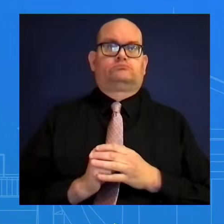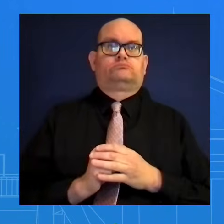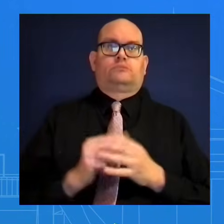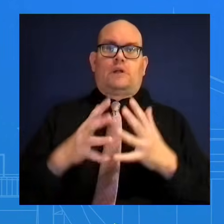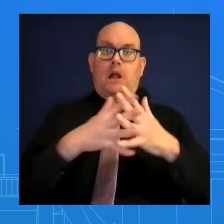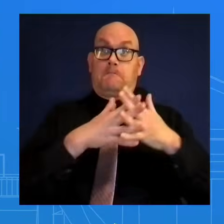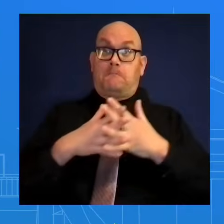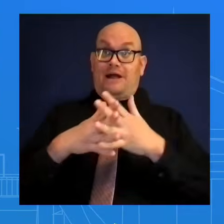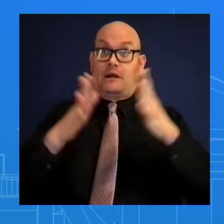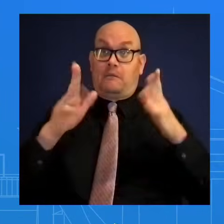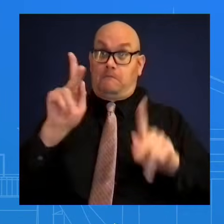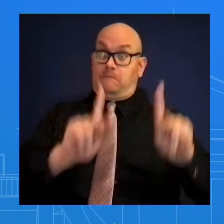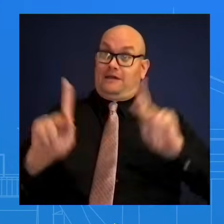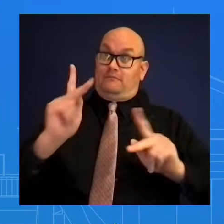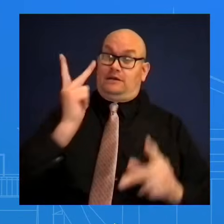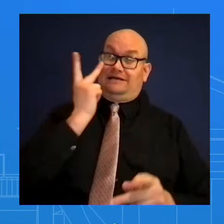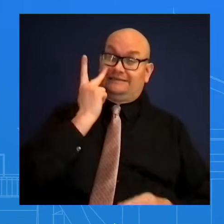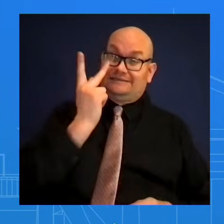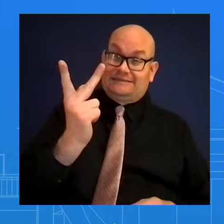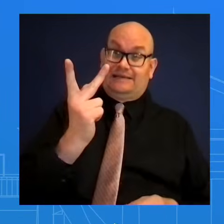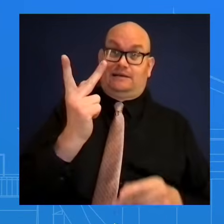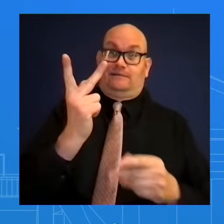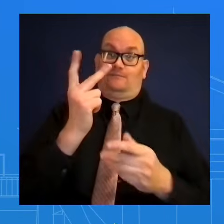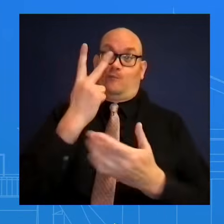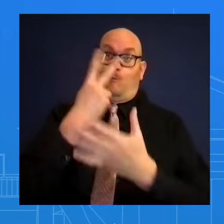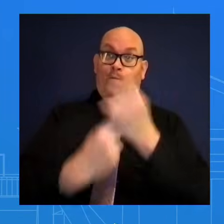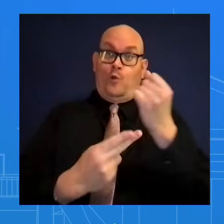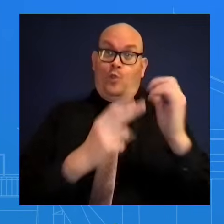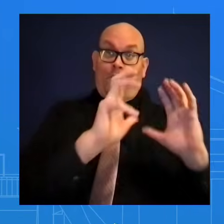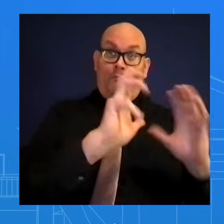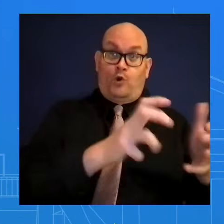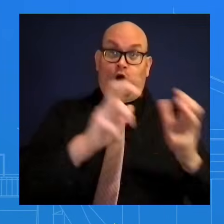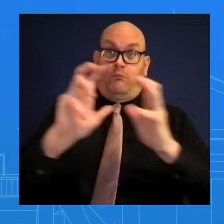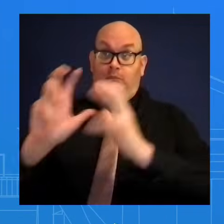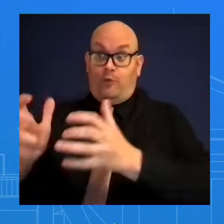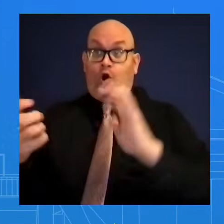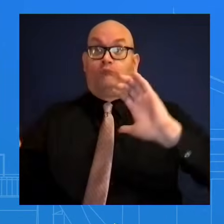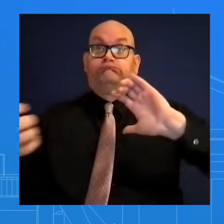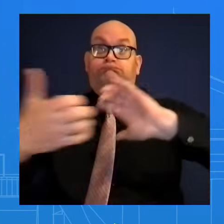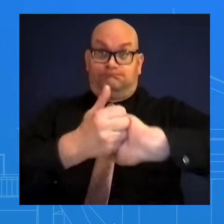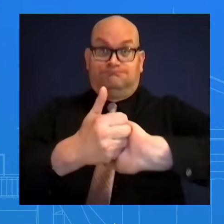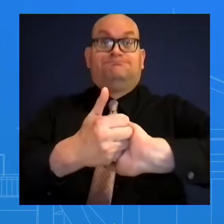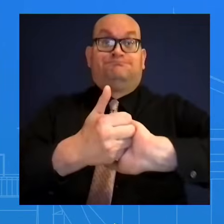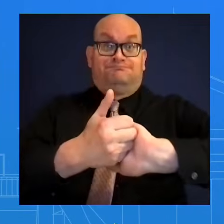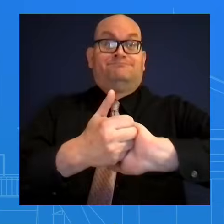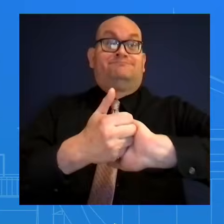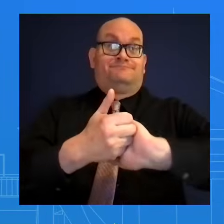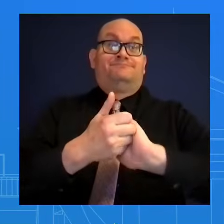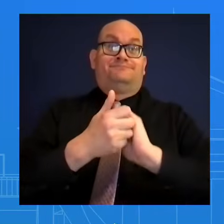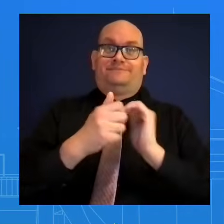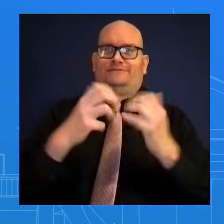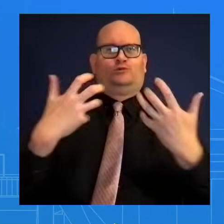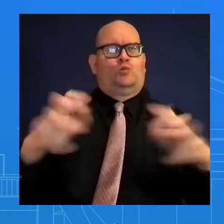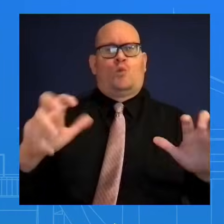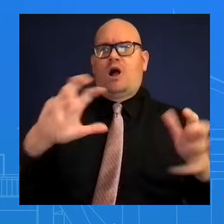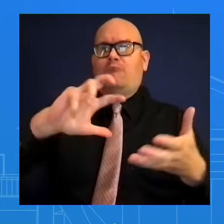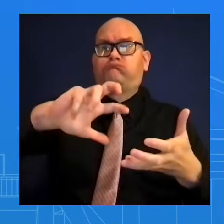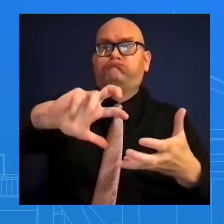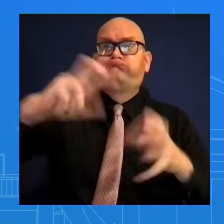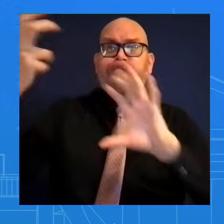avoiding any catastrophic, you know, results to the economy. And so we're going to be very clear on that.